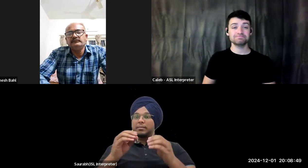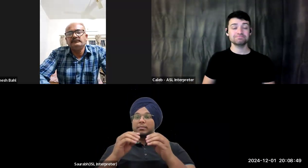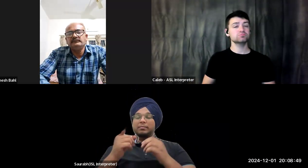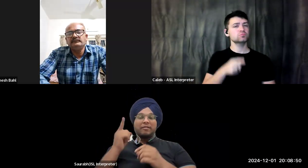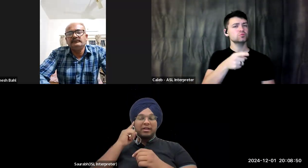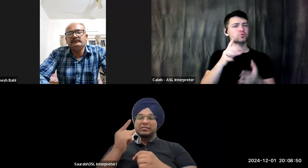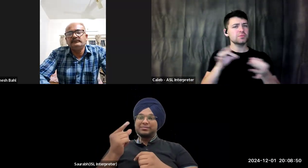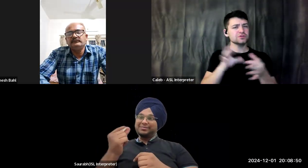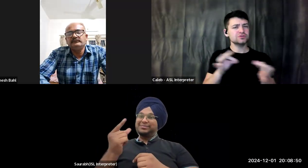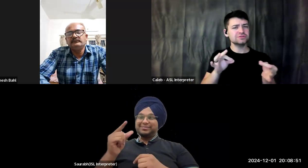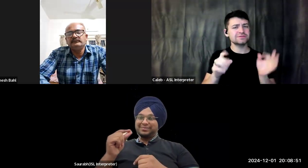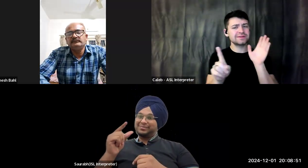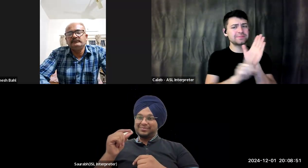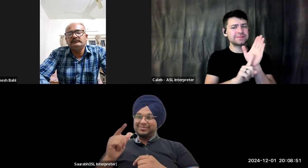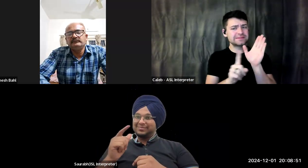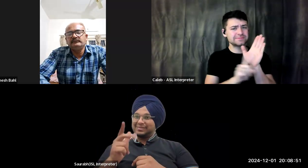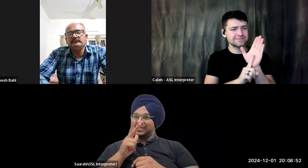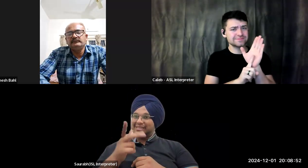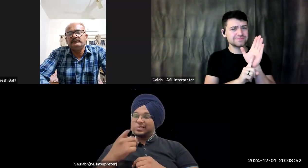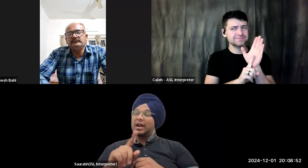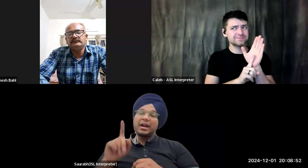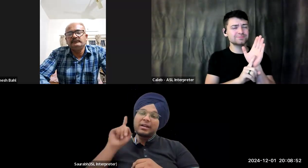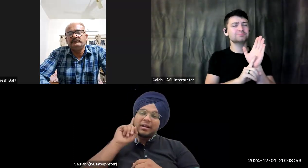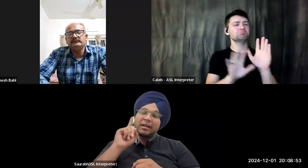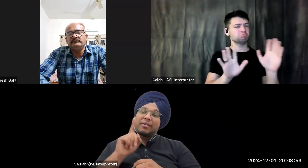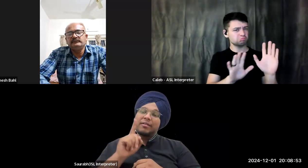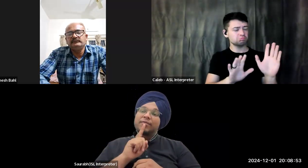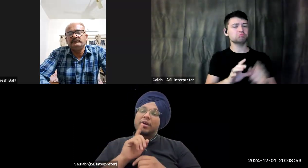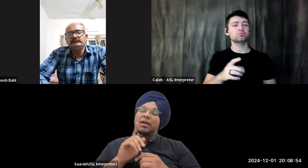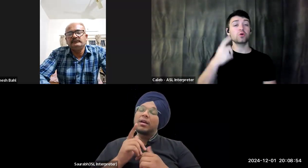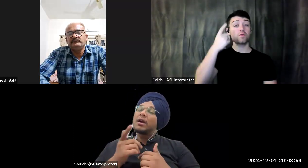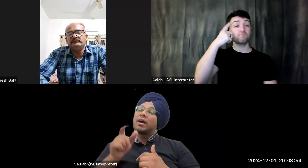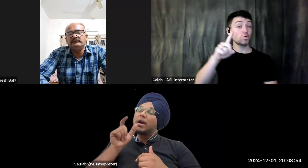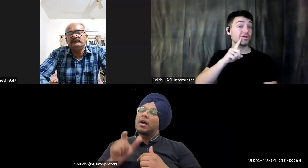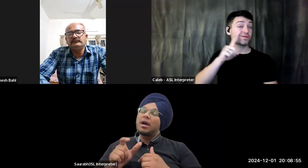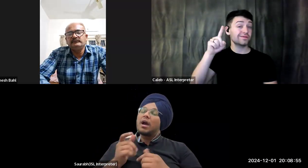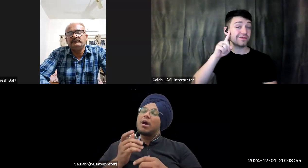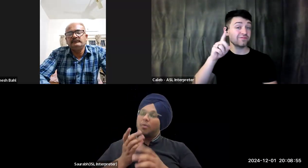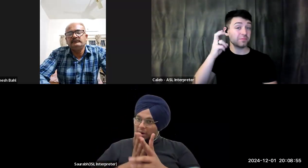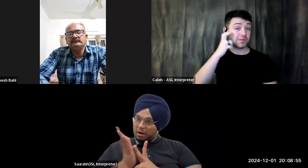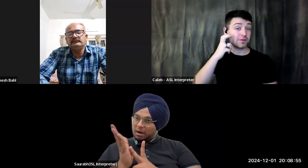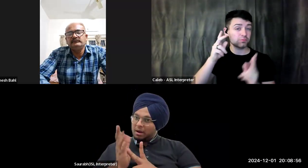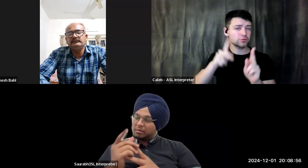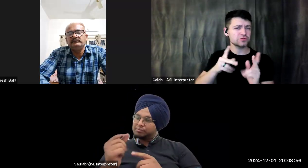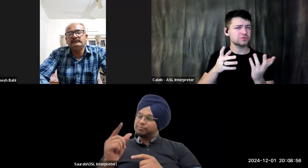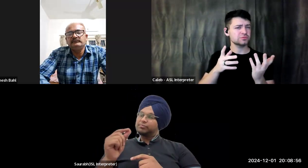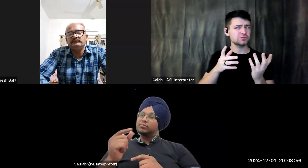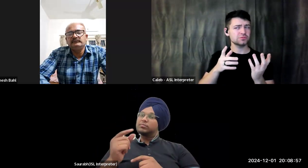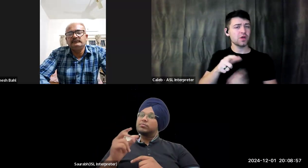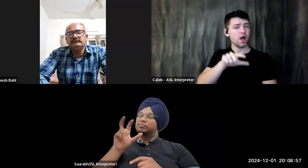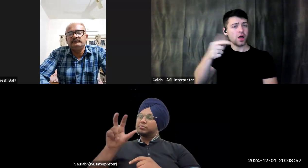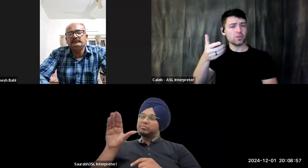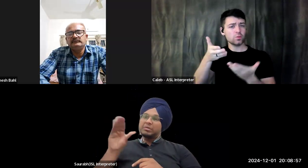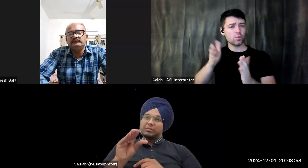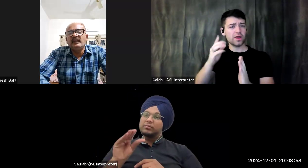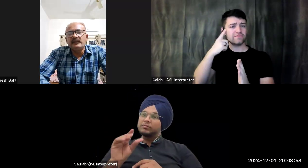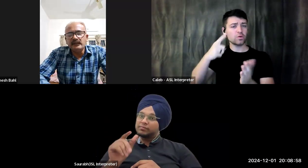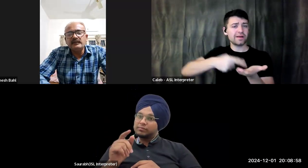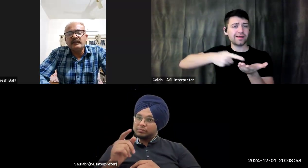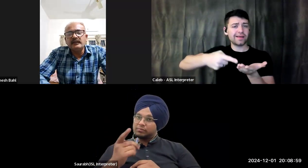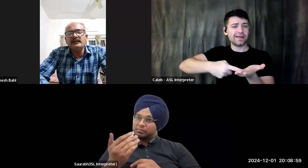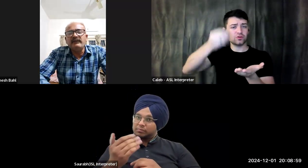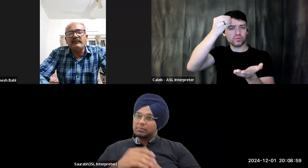So for a deaf person, is there any other way to know that the battery is going down?